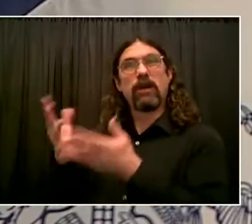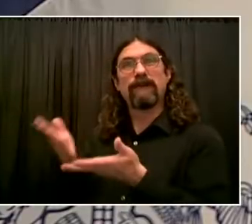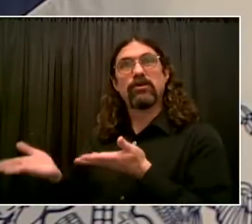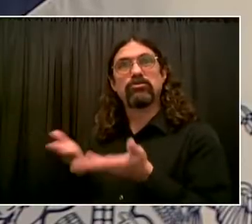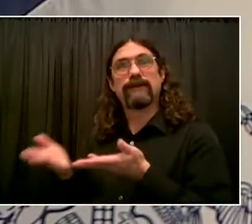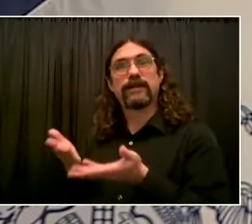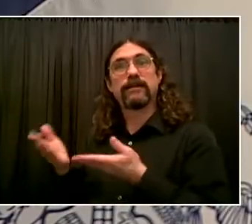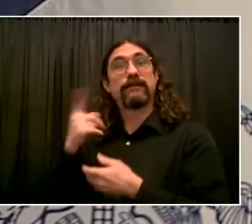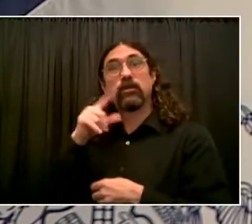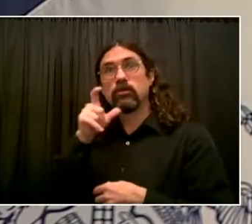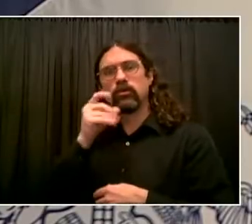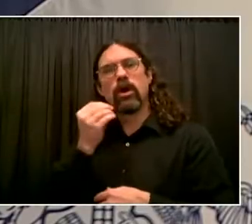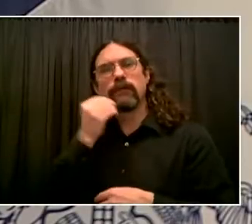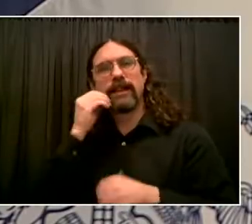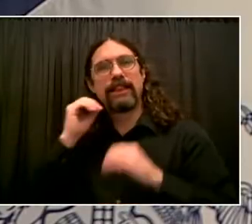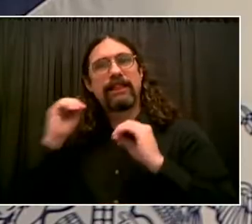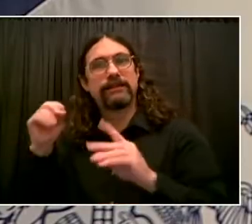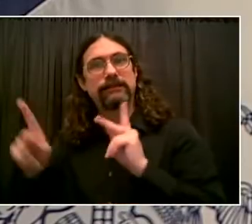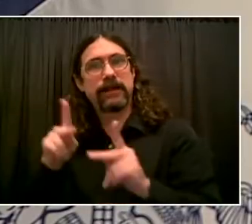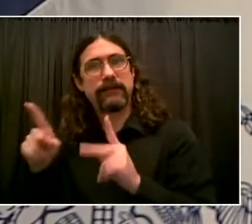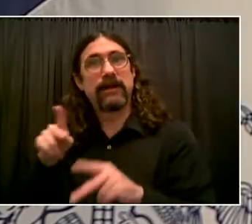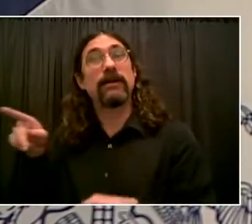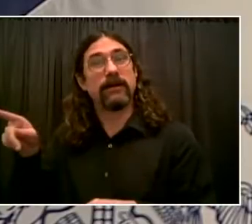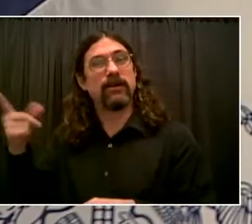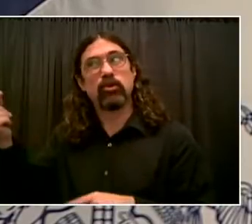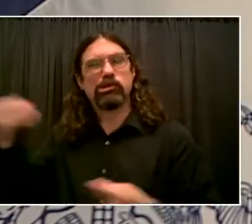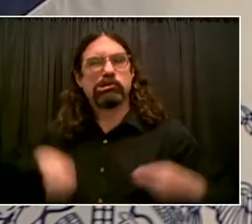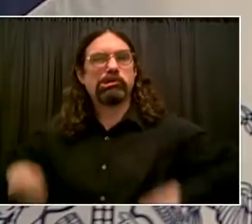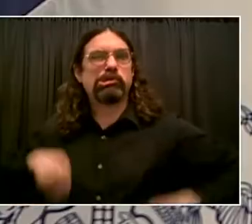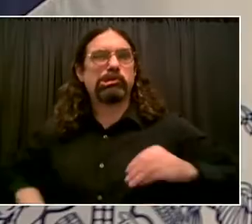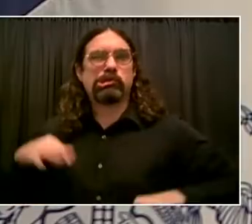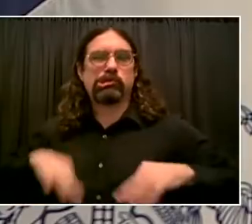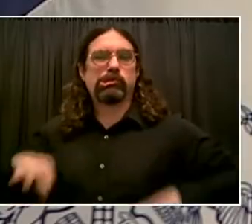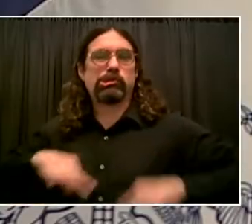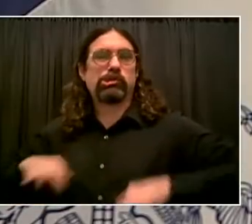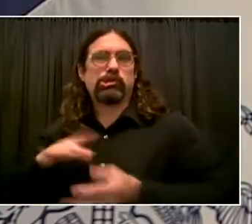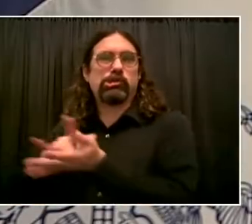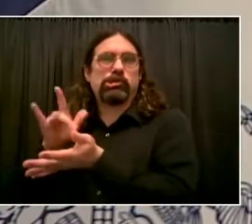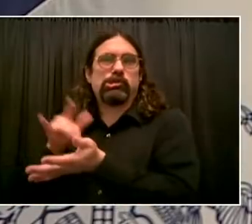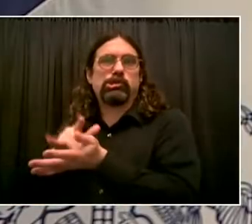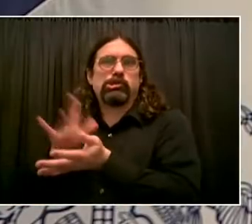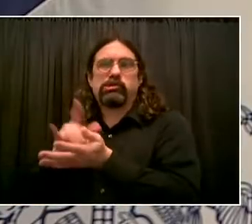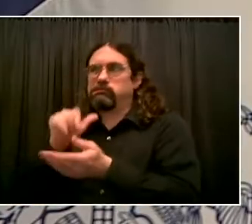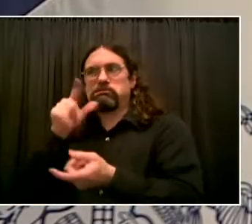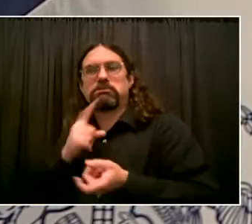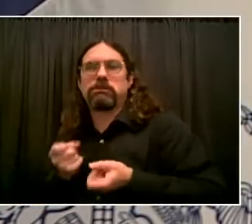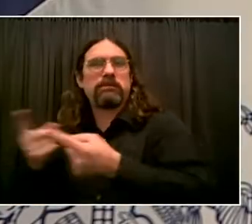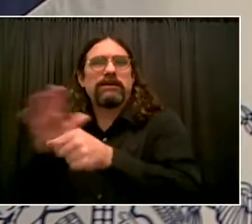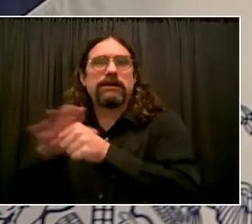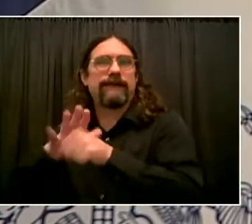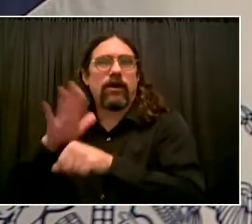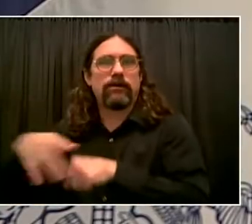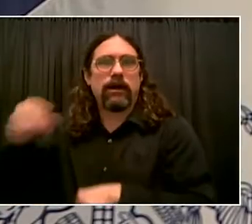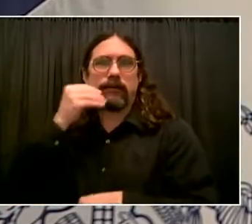HTIS ORGANIZATION TOOK ADVANTAGE OF THOSE PEOPLE. THEY WILL NO LONGER BEDOING BUSINESS WITH THE CITY OF NEW YORK.